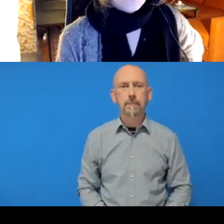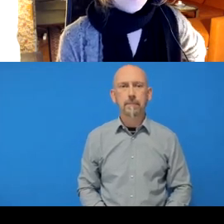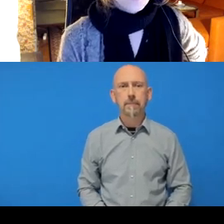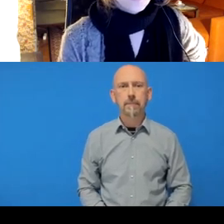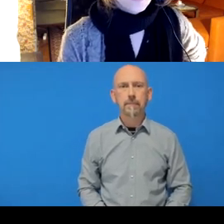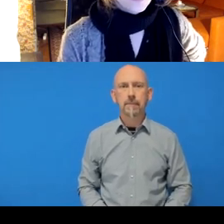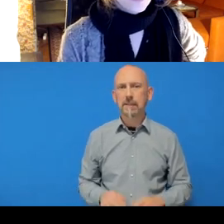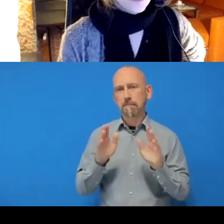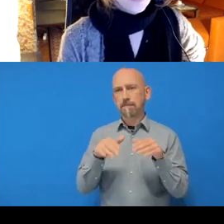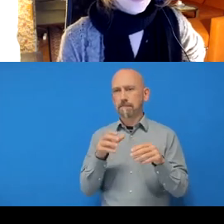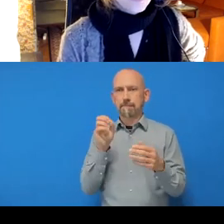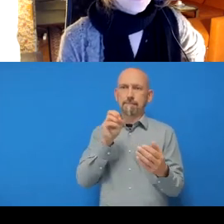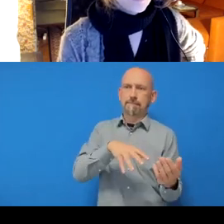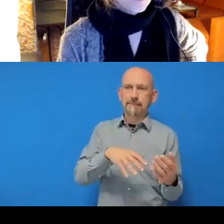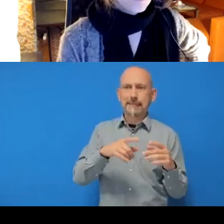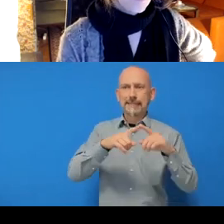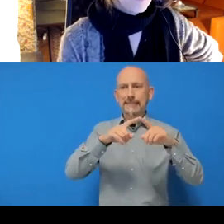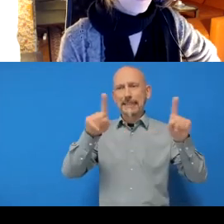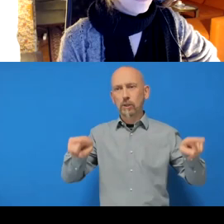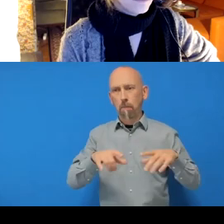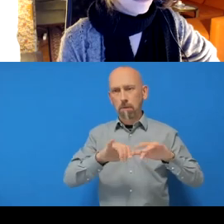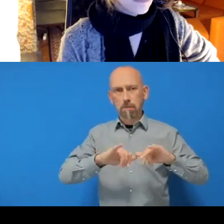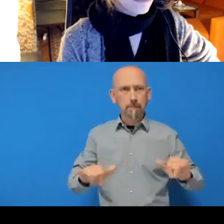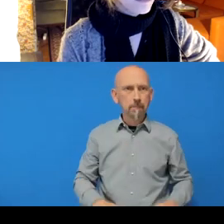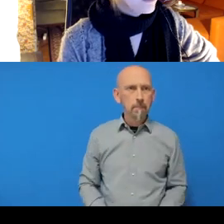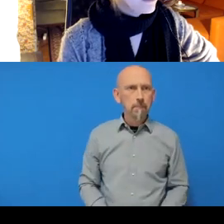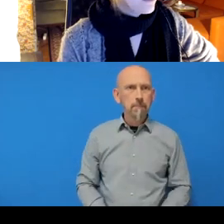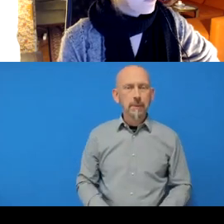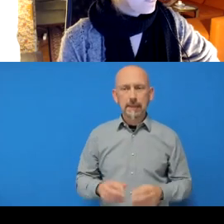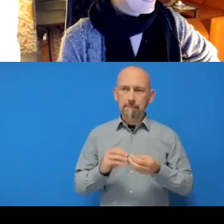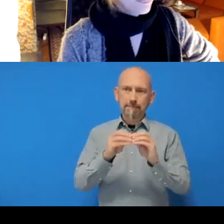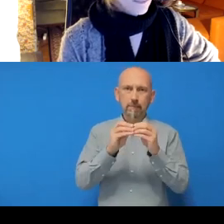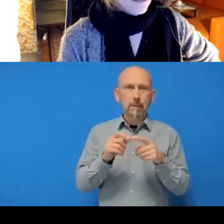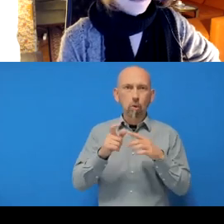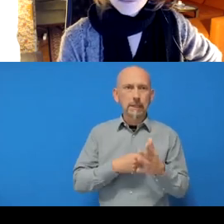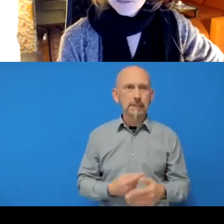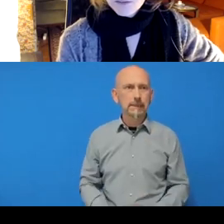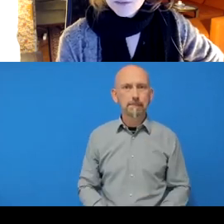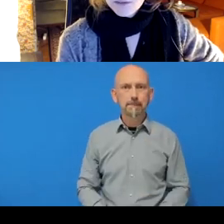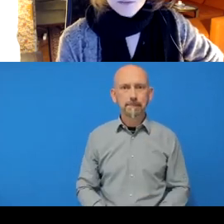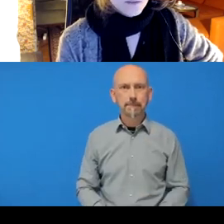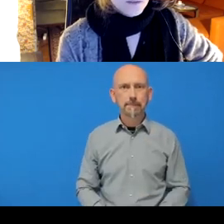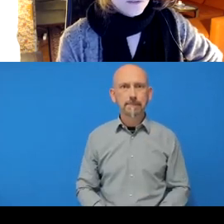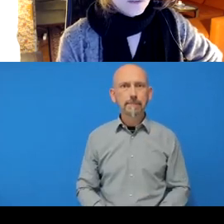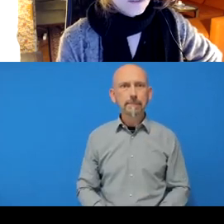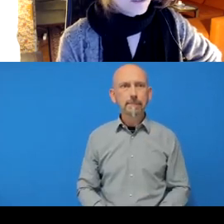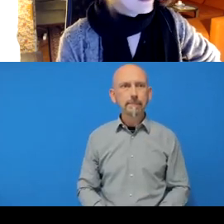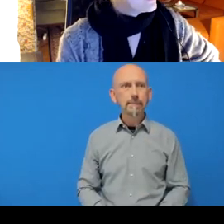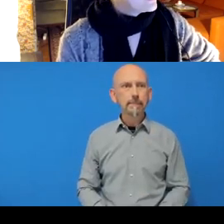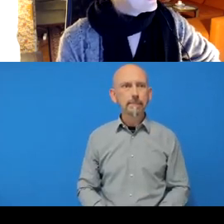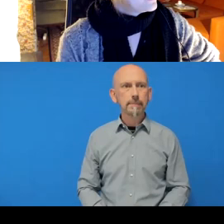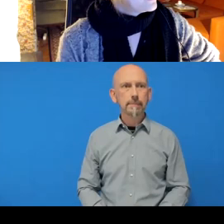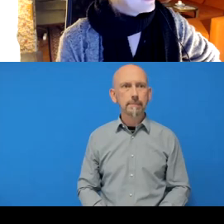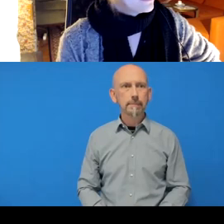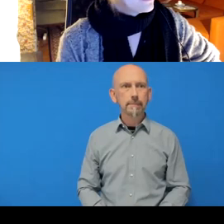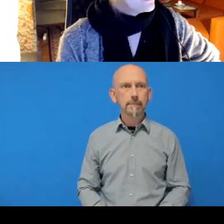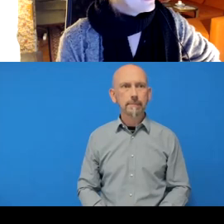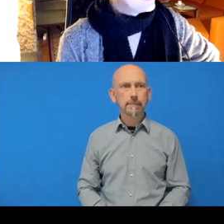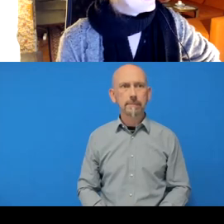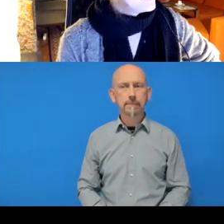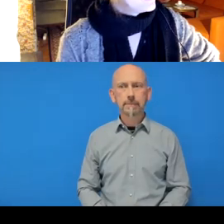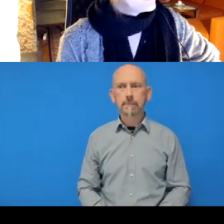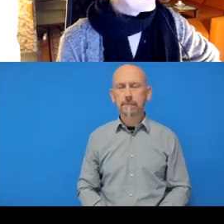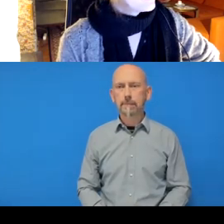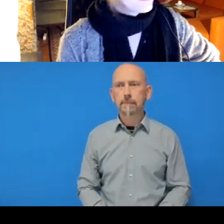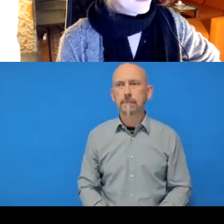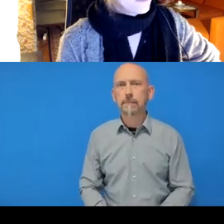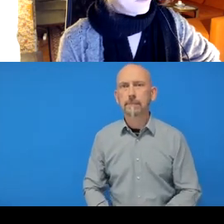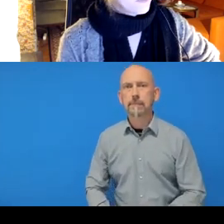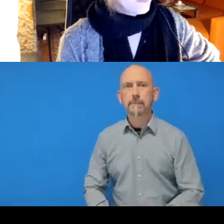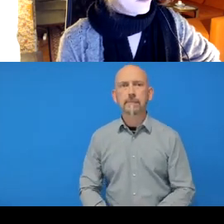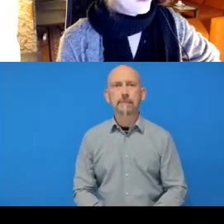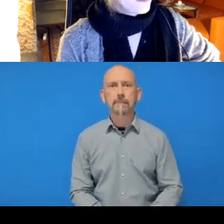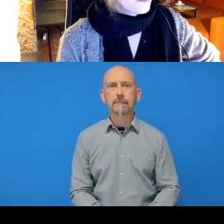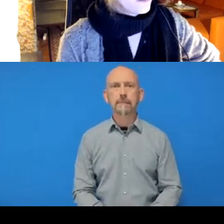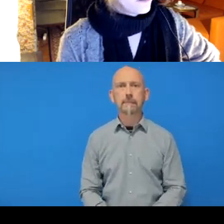And then I click 'Create project'.